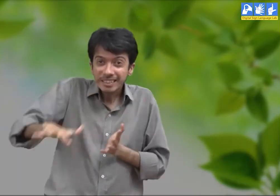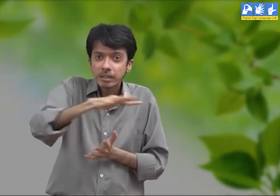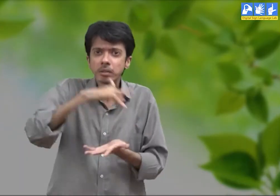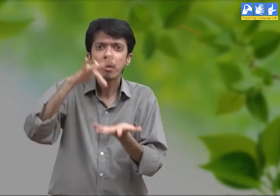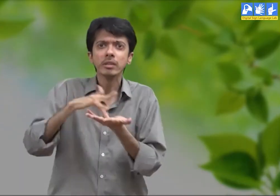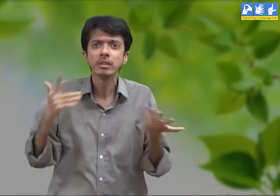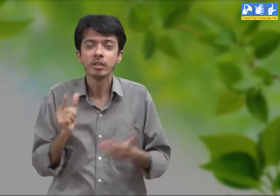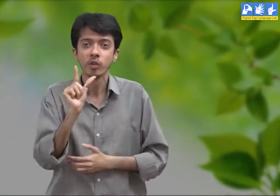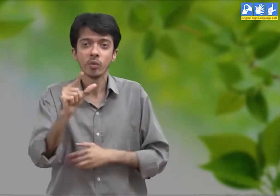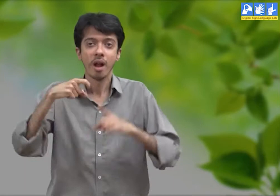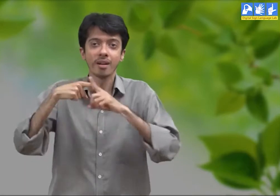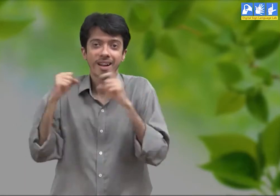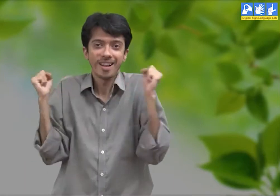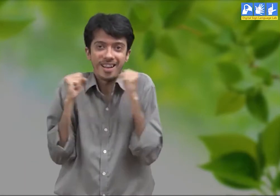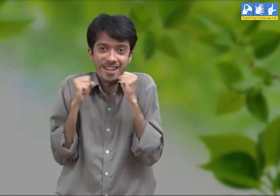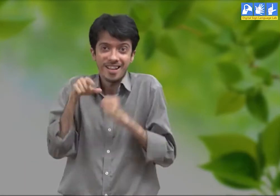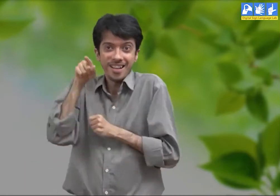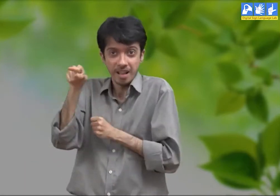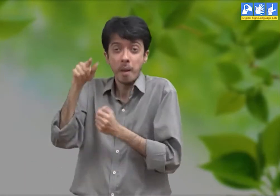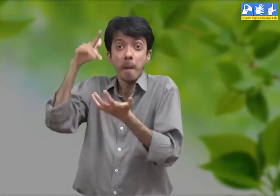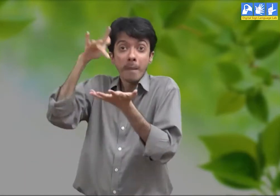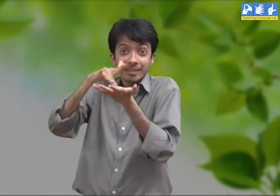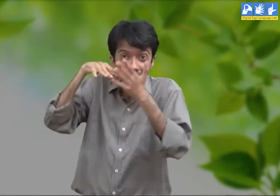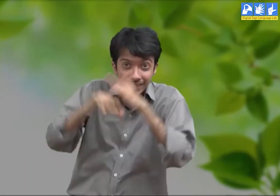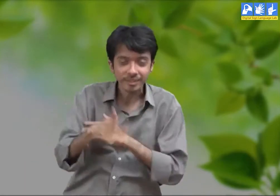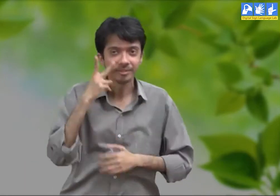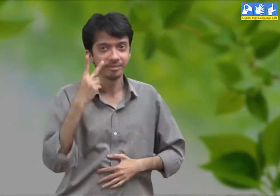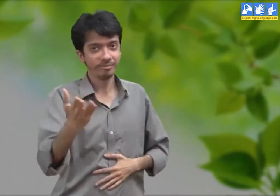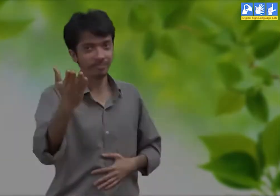The Chipko Movement took place in the village of Tehri-Garhwal, Uttarakhand.